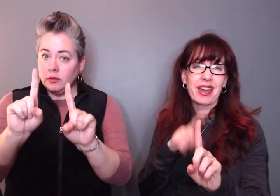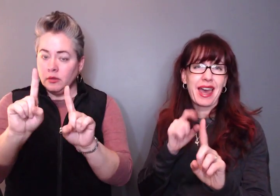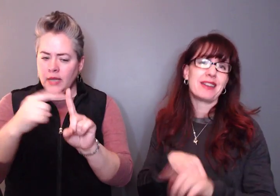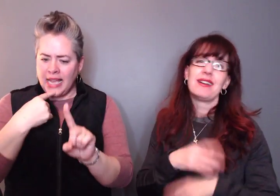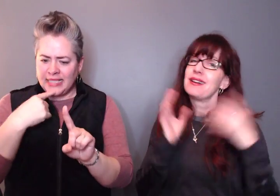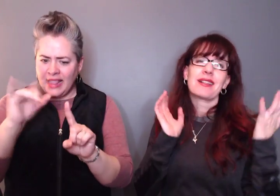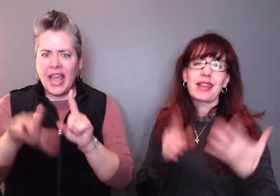gonna add: Like us, Follow us, Subscribe